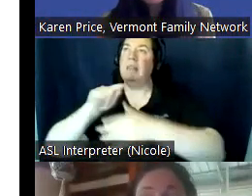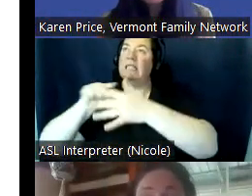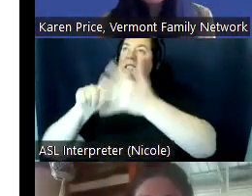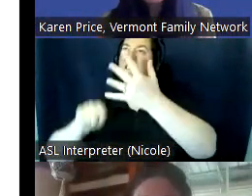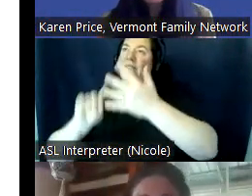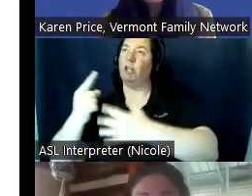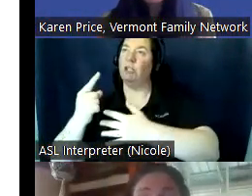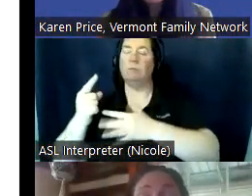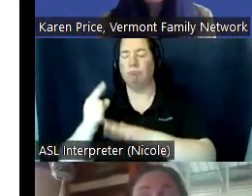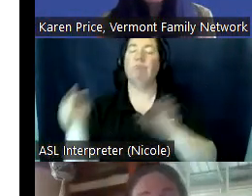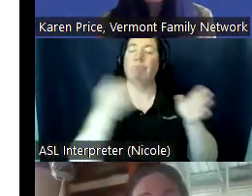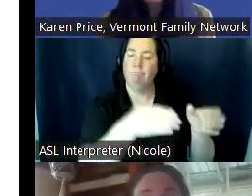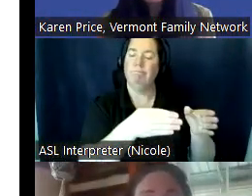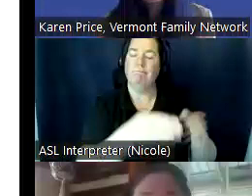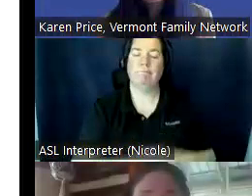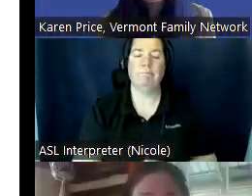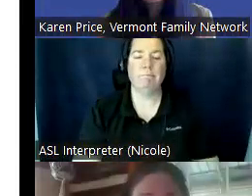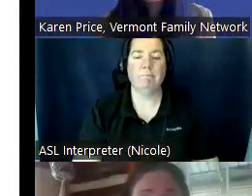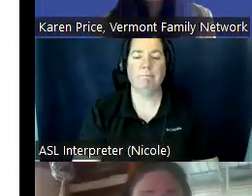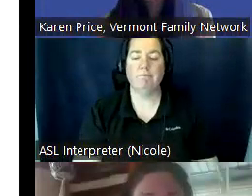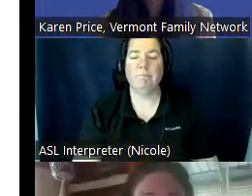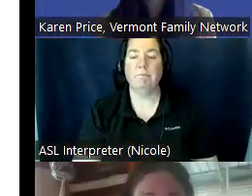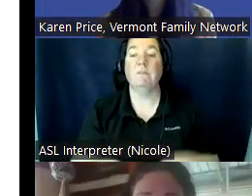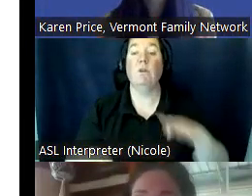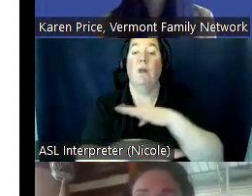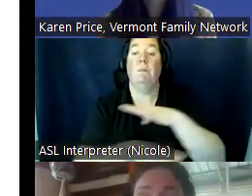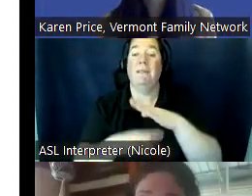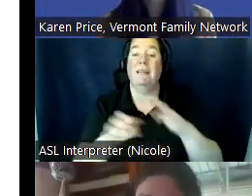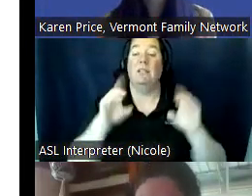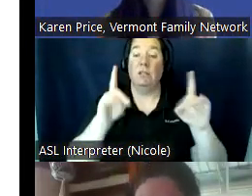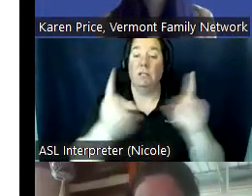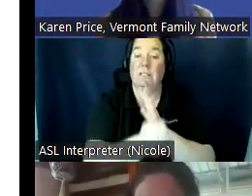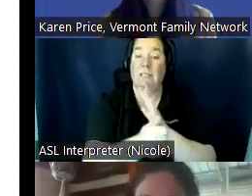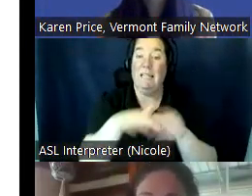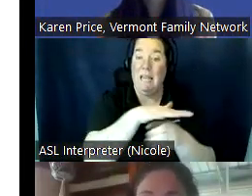To this end, in addition to the basic educational skill areas that already exists,